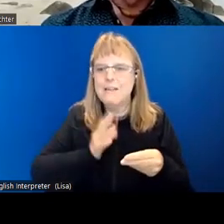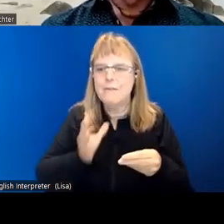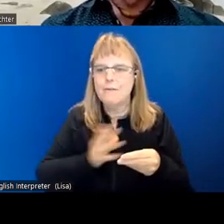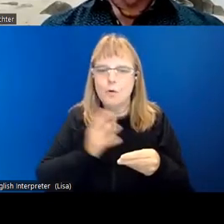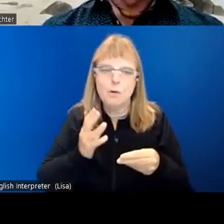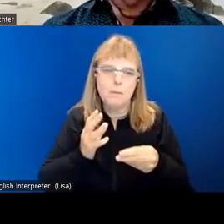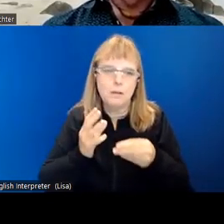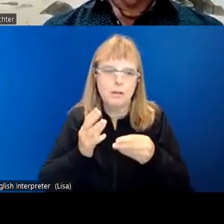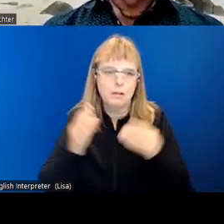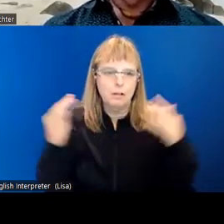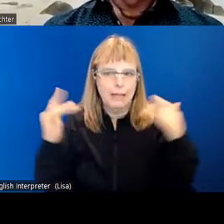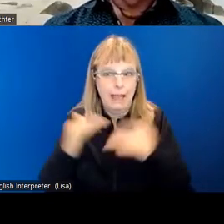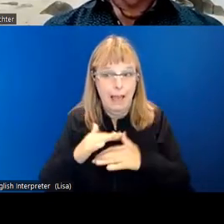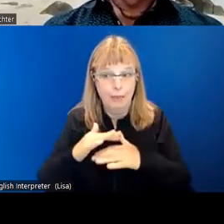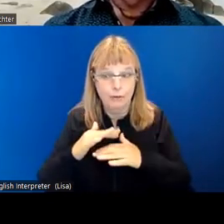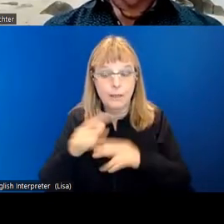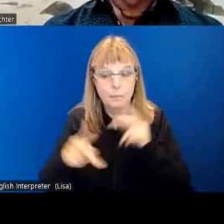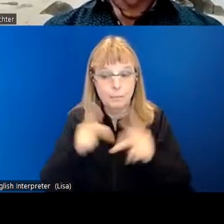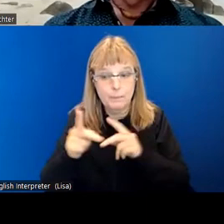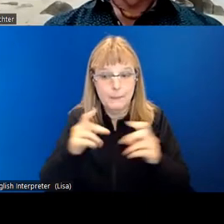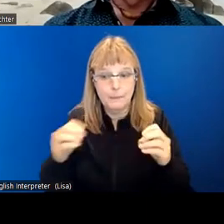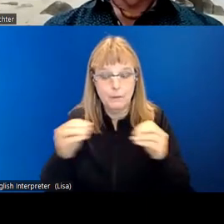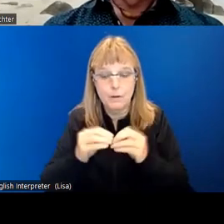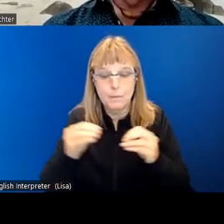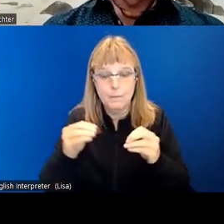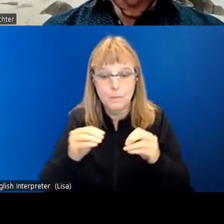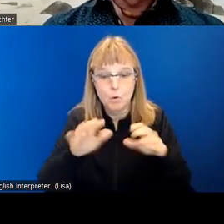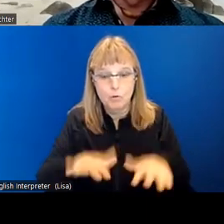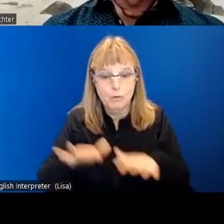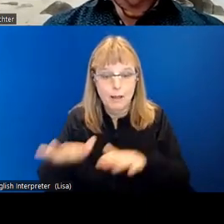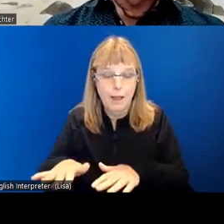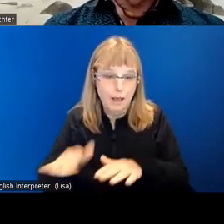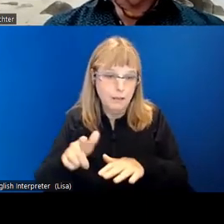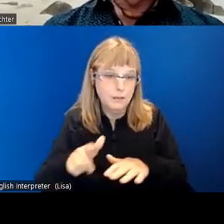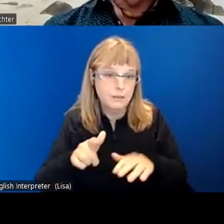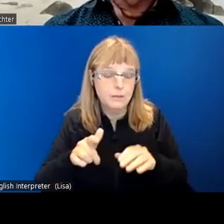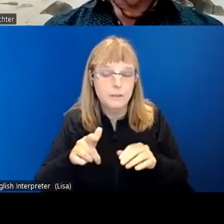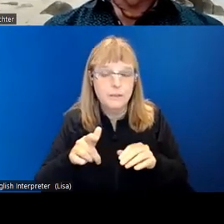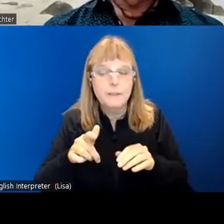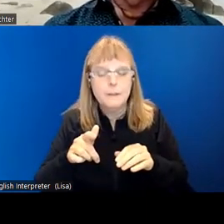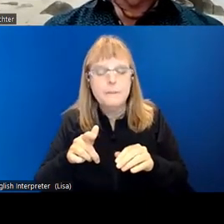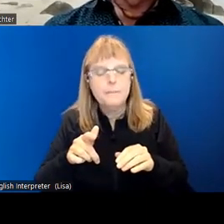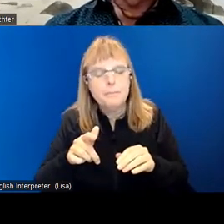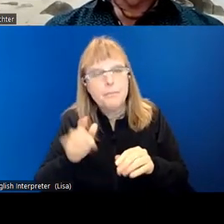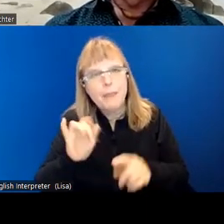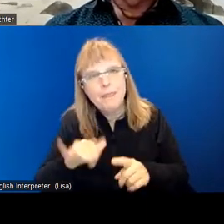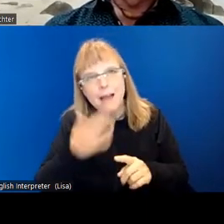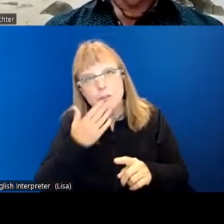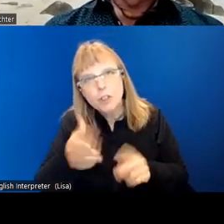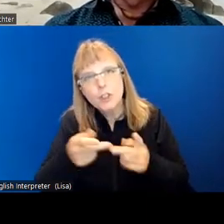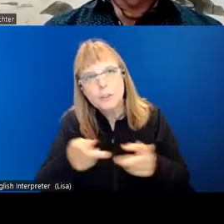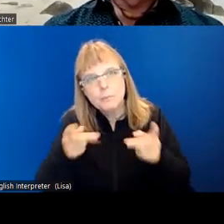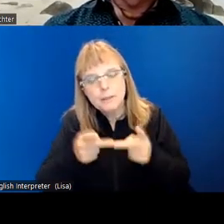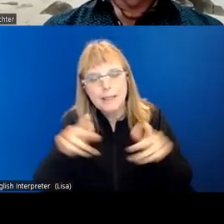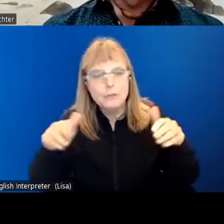where people are just a little bit more relaxed, is also a really great place to just introduce yourself.